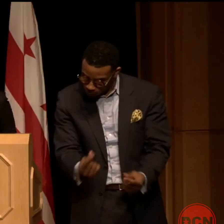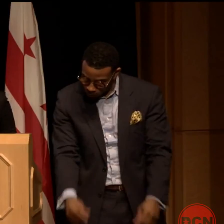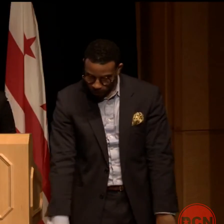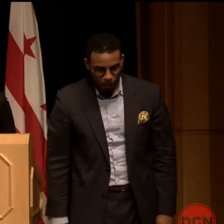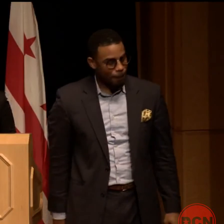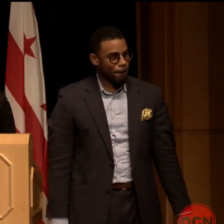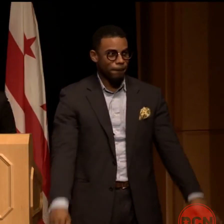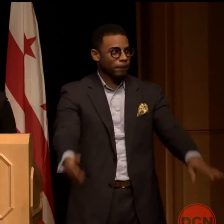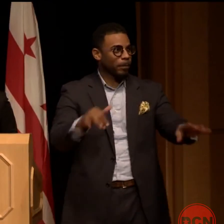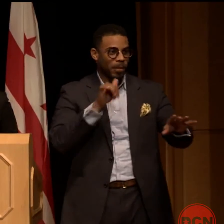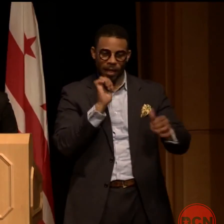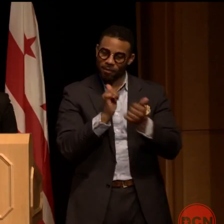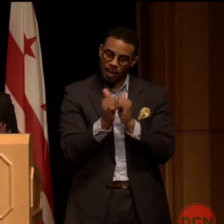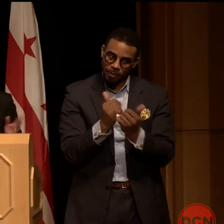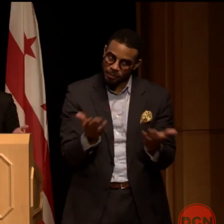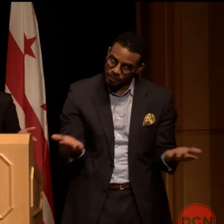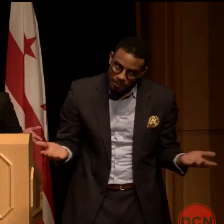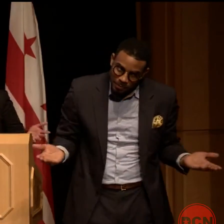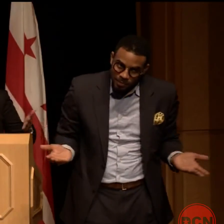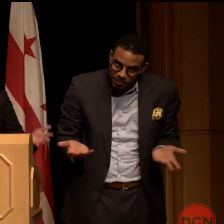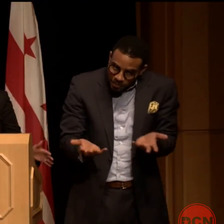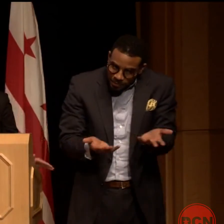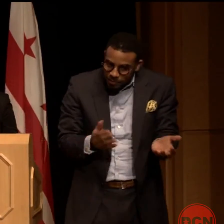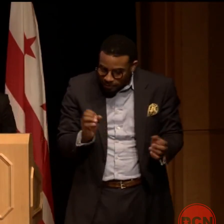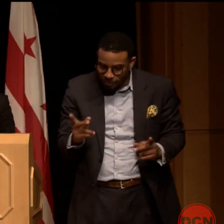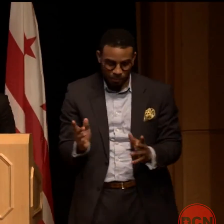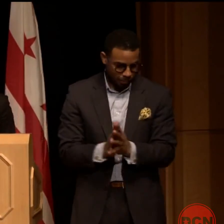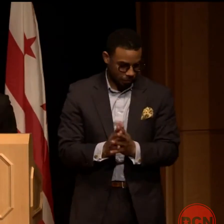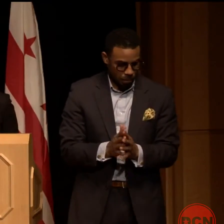WE DON'T HAVE COMPETITION, GUYS, SO THAT'S KIND OF OKAY.